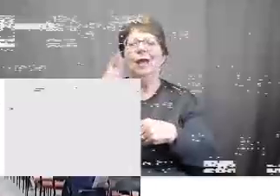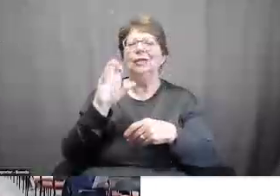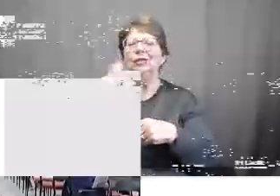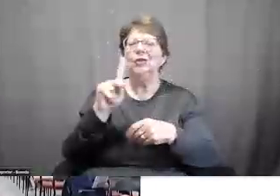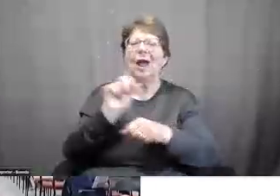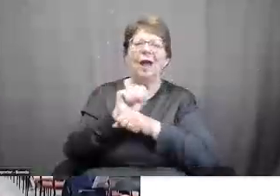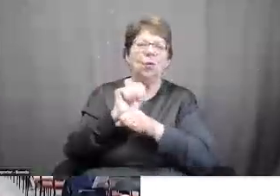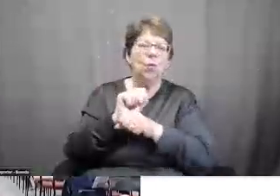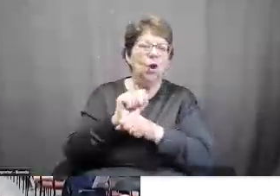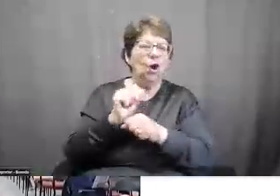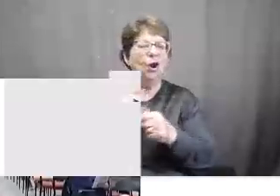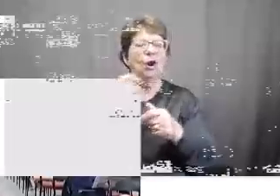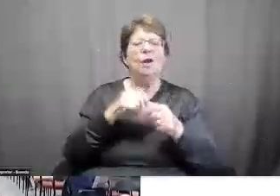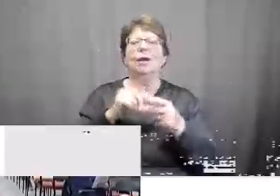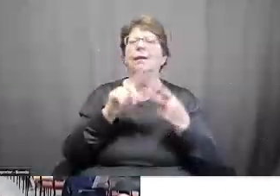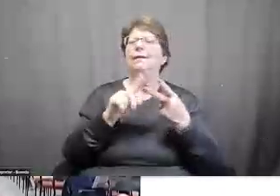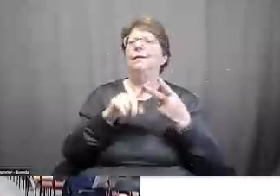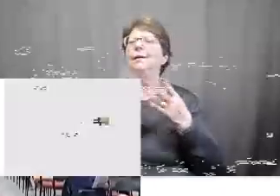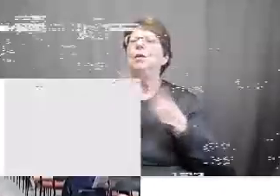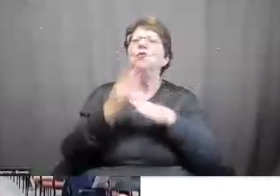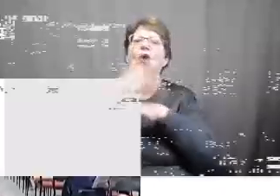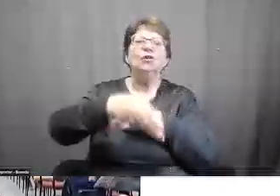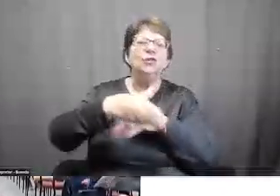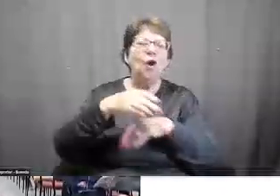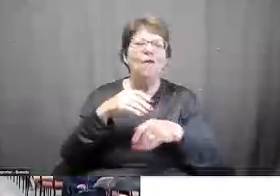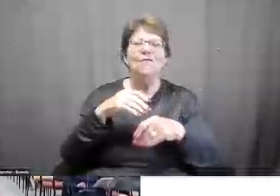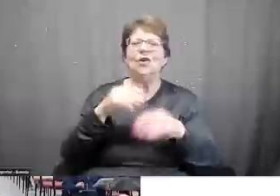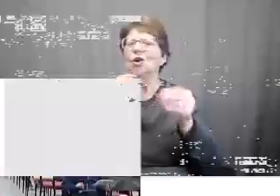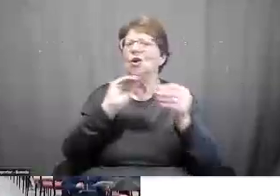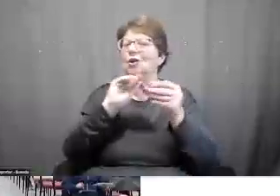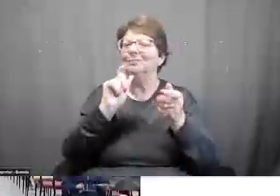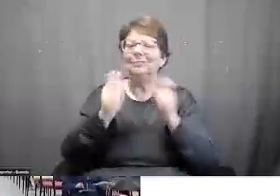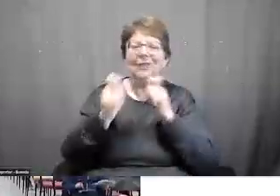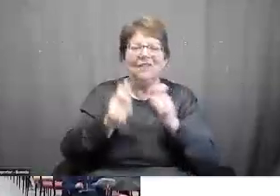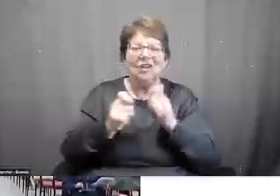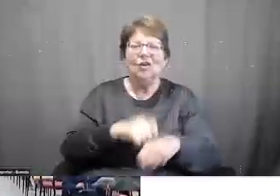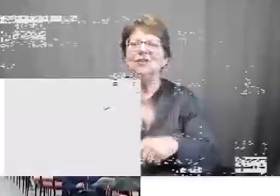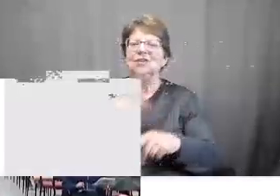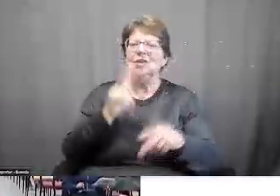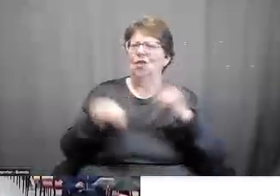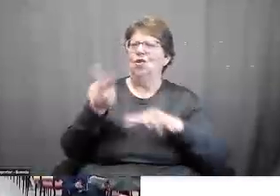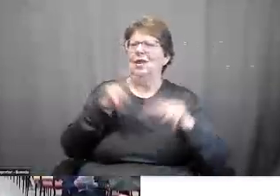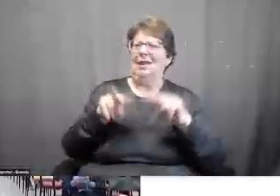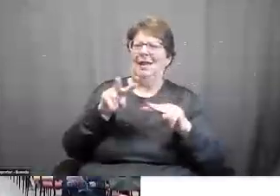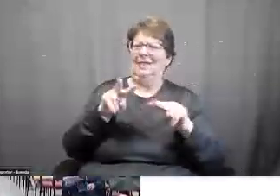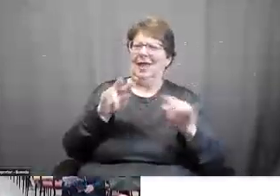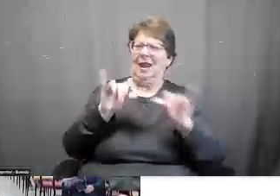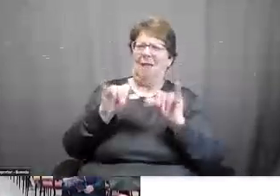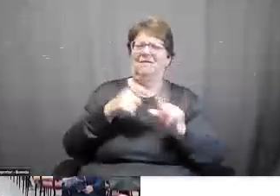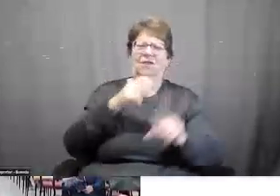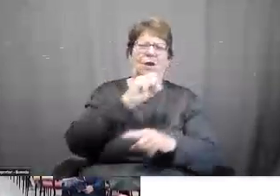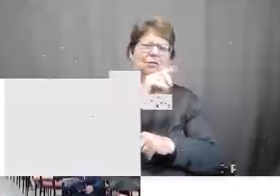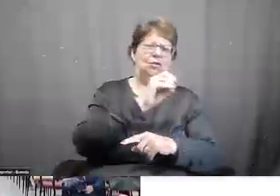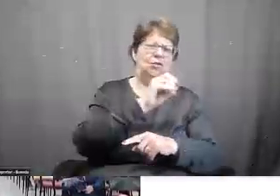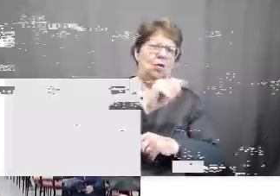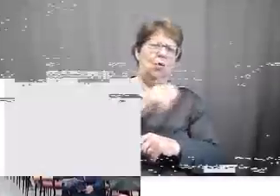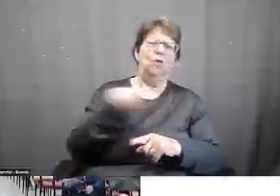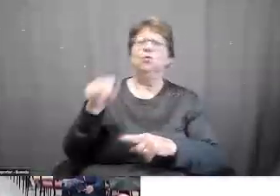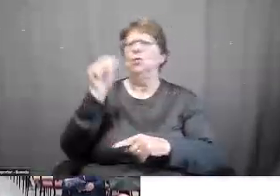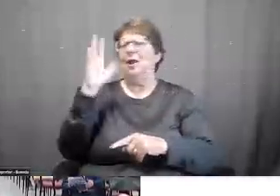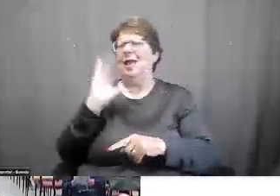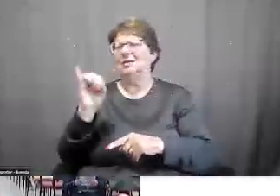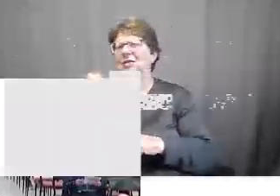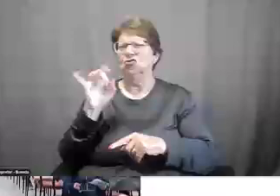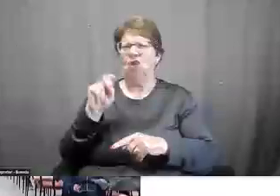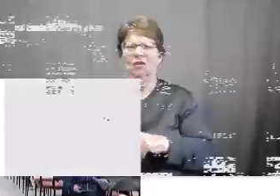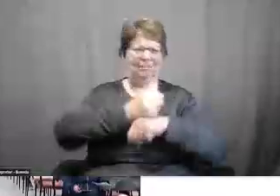Boardroom: crossover configurations, really looking at the entire alignment from Soto to Alaska Junction and putting things in the right places to be able to operate it right.